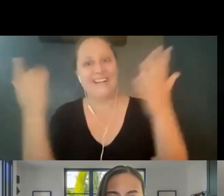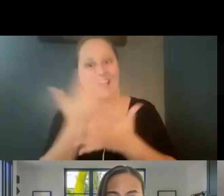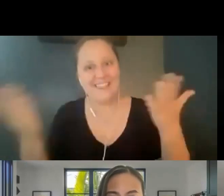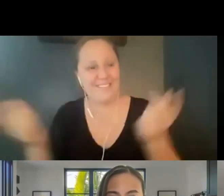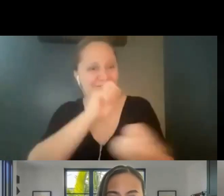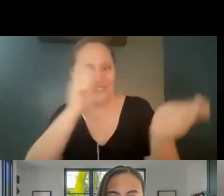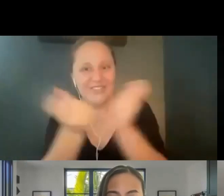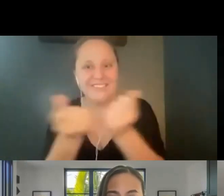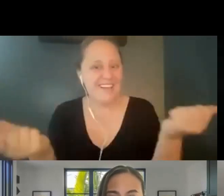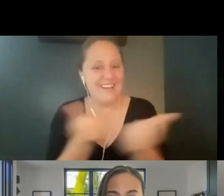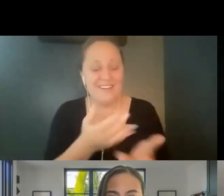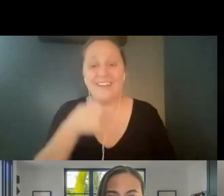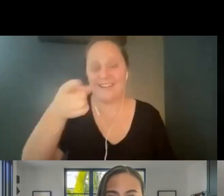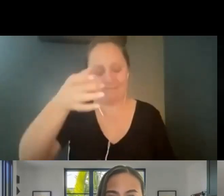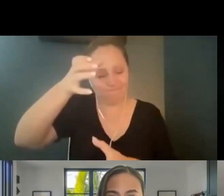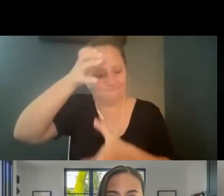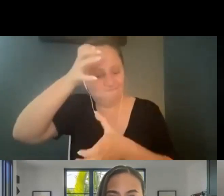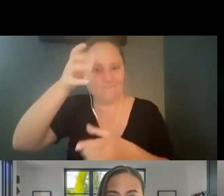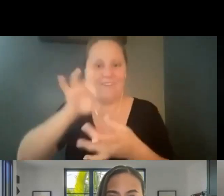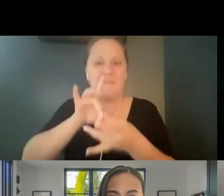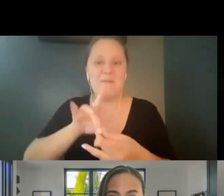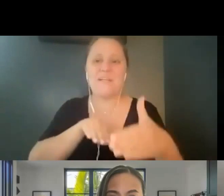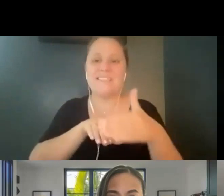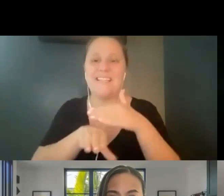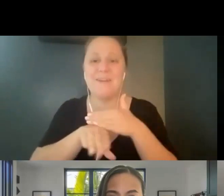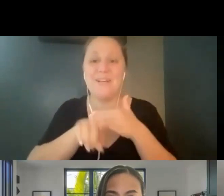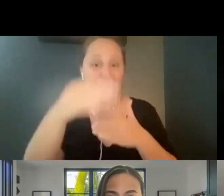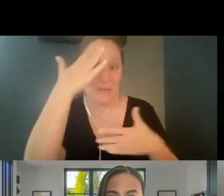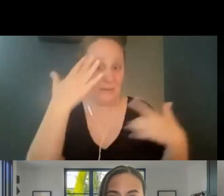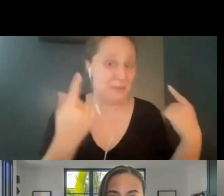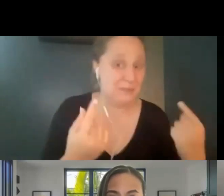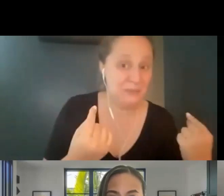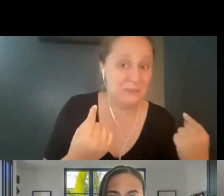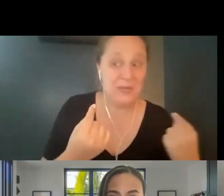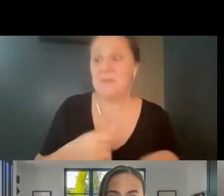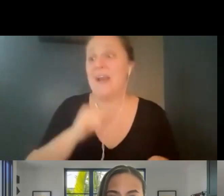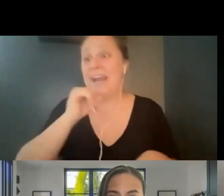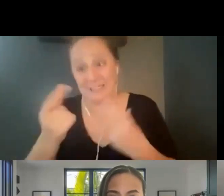knows all about accessibility and what to do and what not to do.